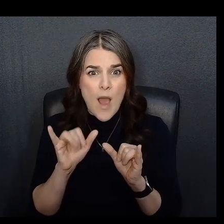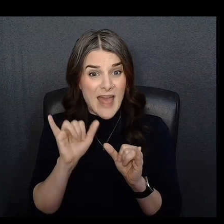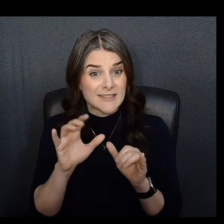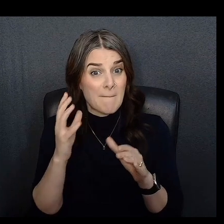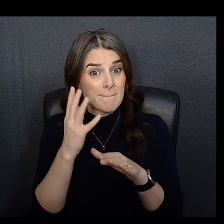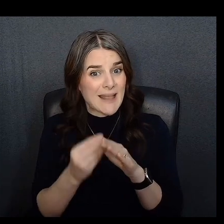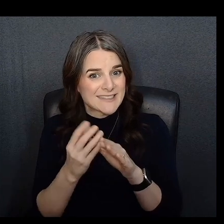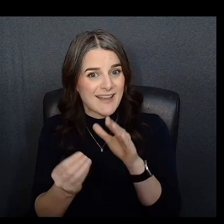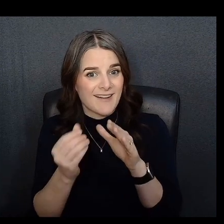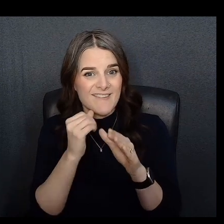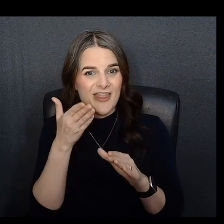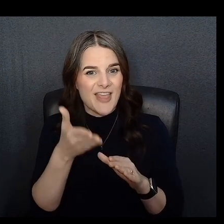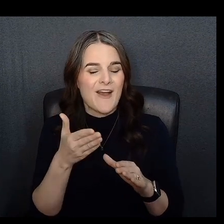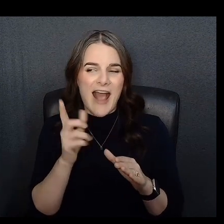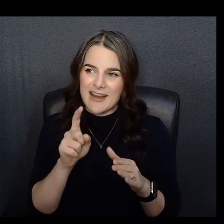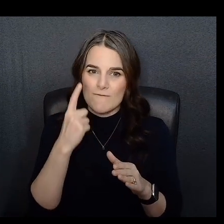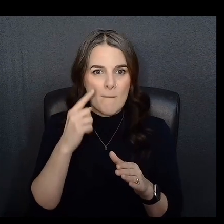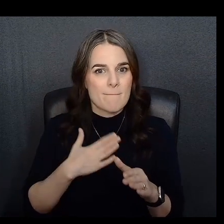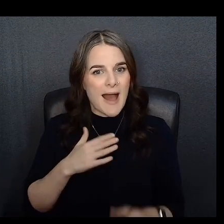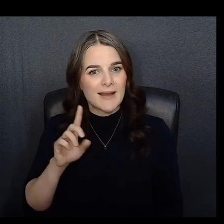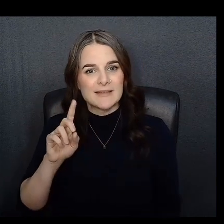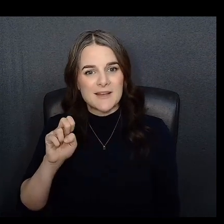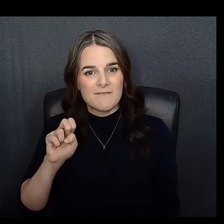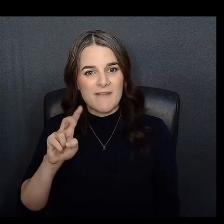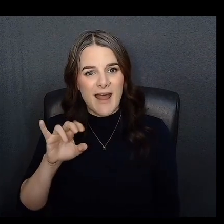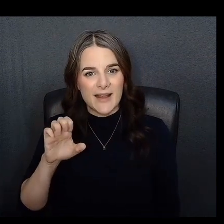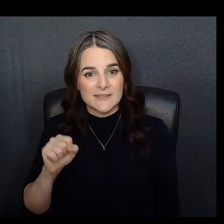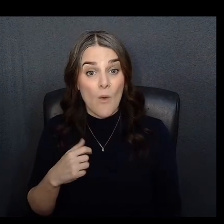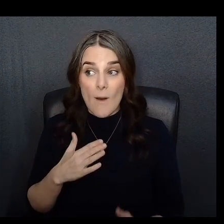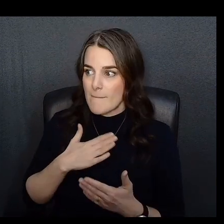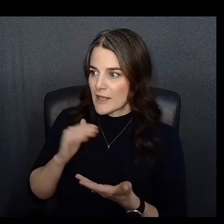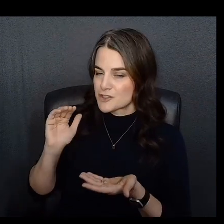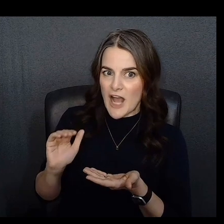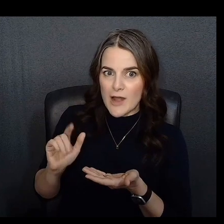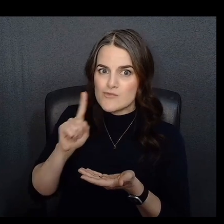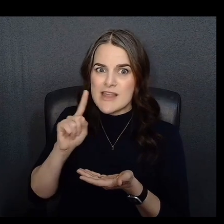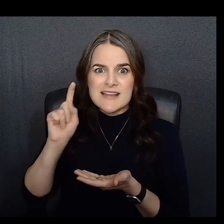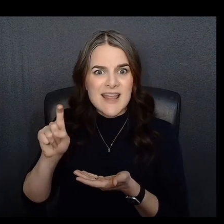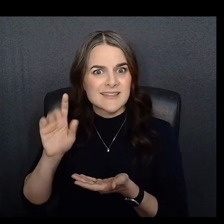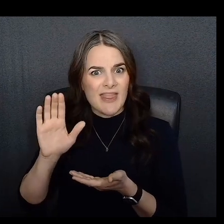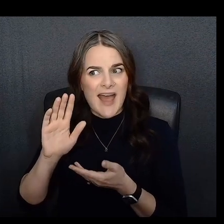or oh, my child should really have this vocabulary. Let me check and see if it's there.